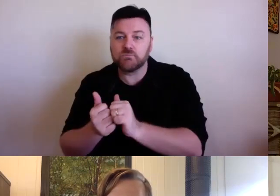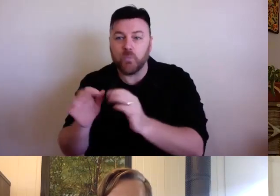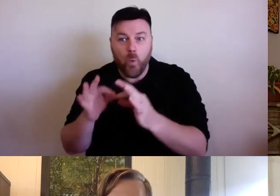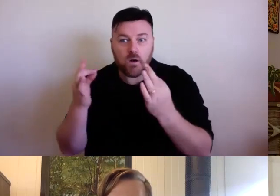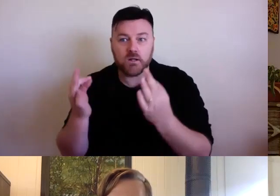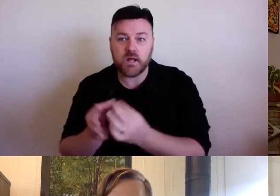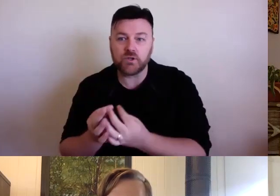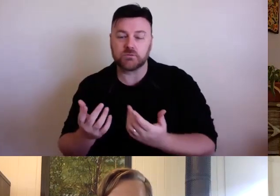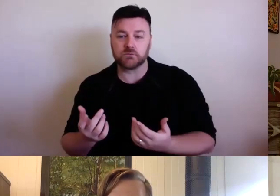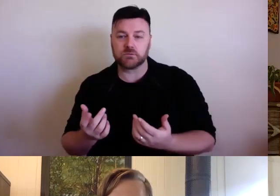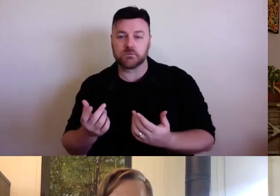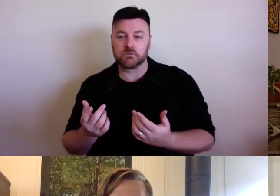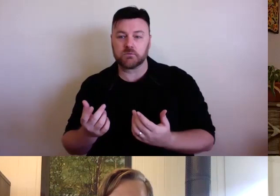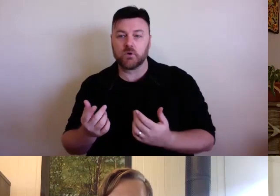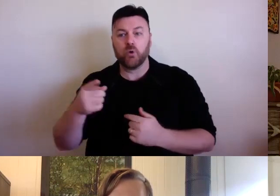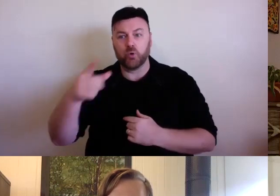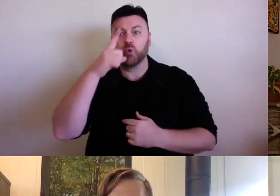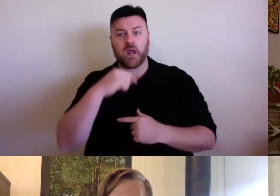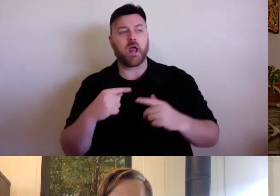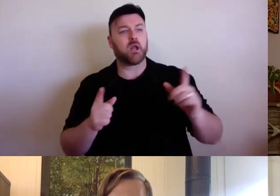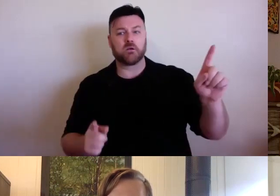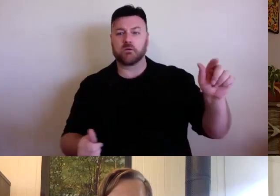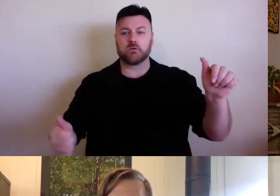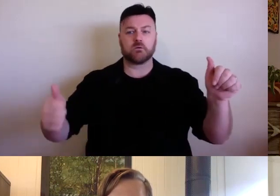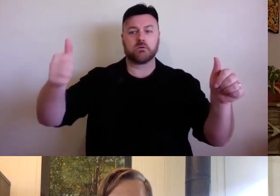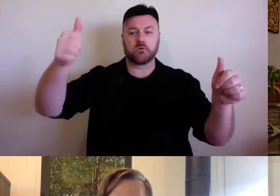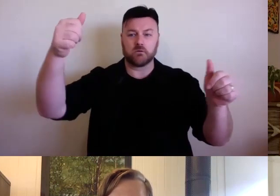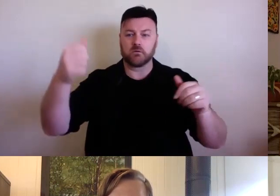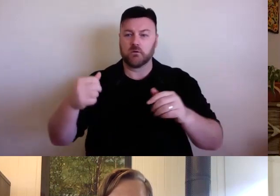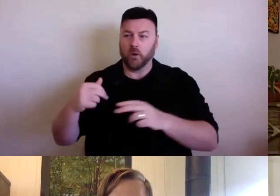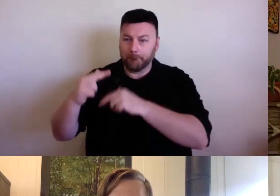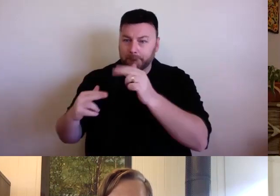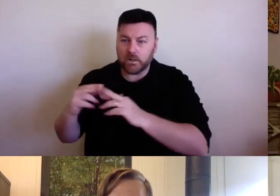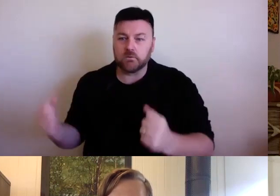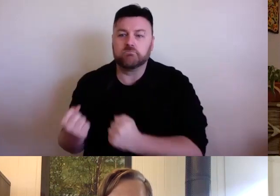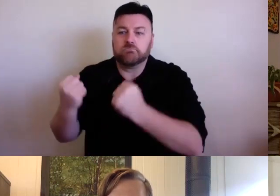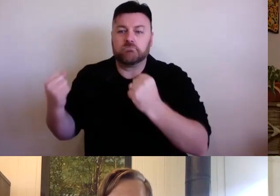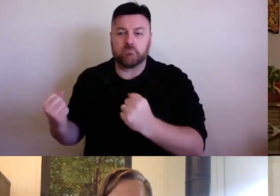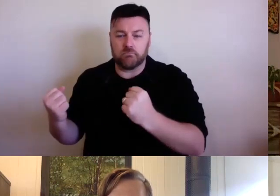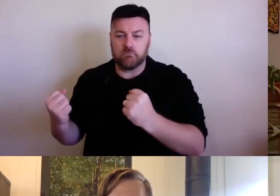adjacent, put it that way, and seek to build some dialogue with them.